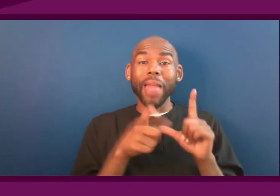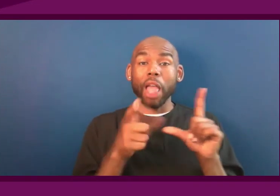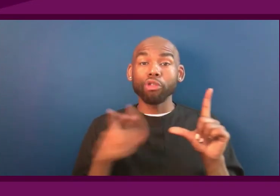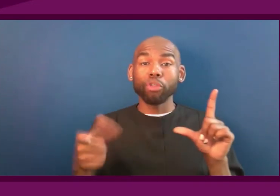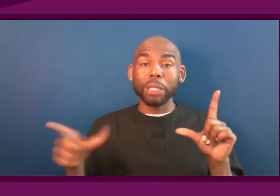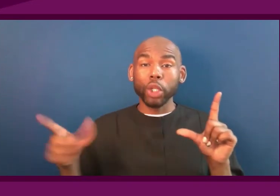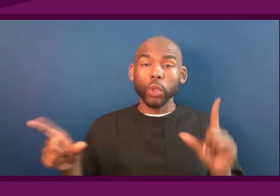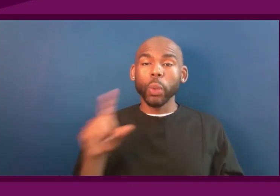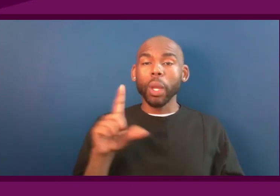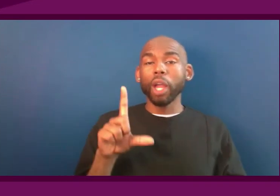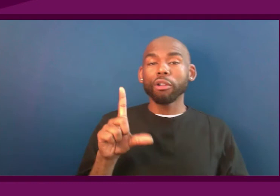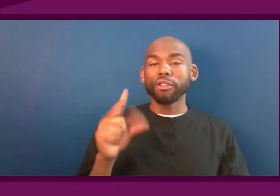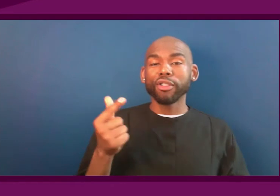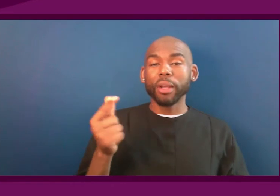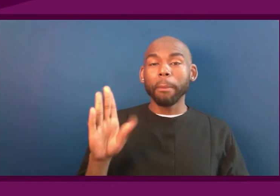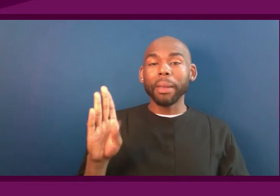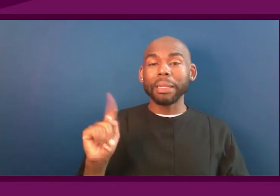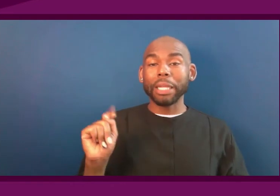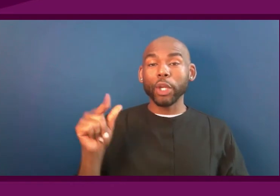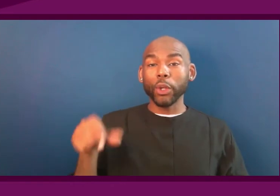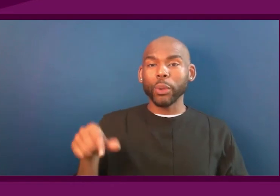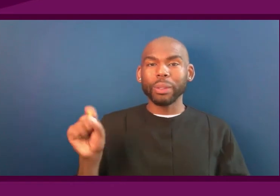plus because they're figuring out their identity. Debra Ruh: